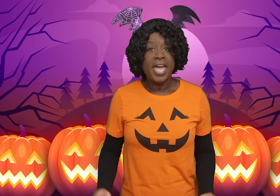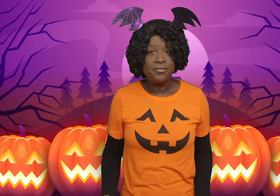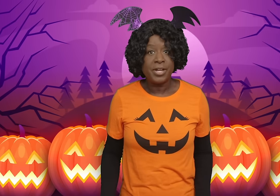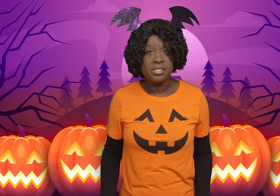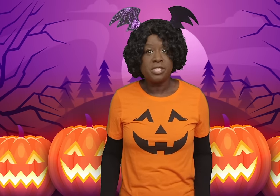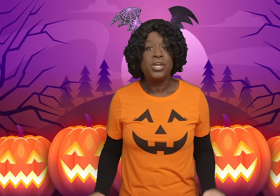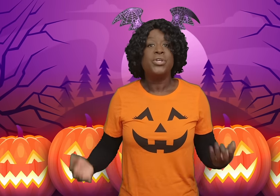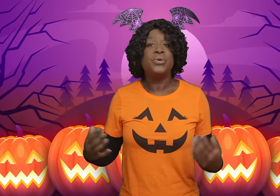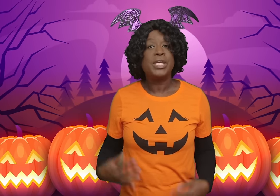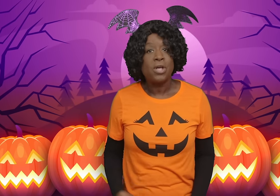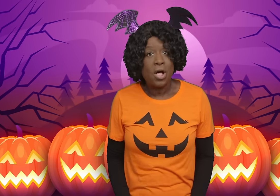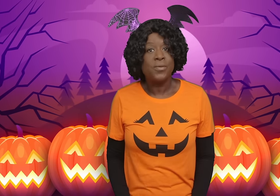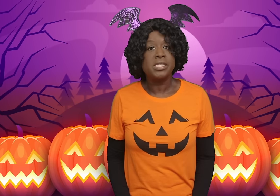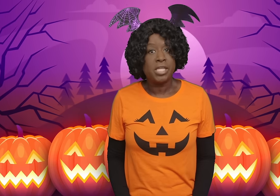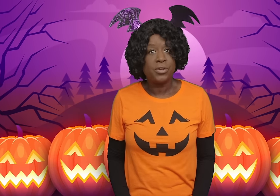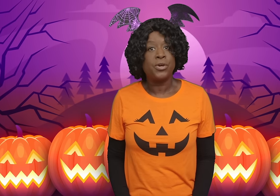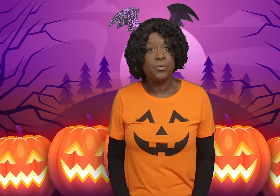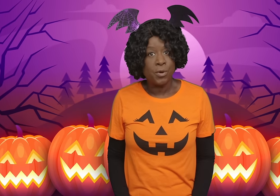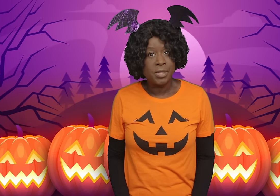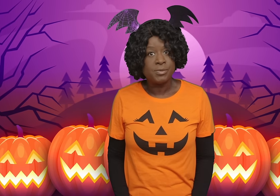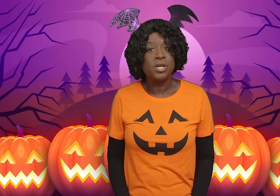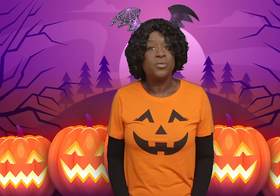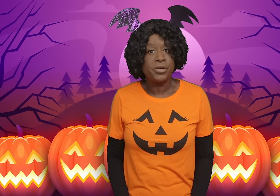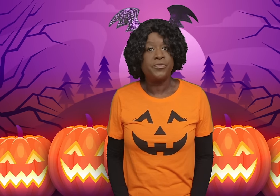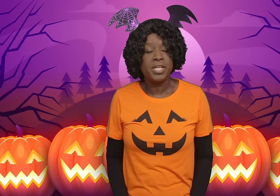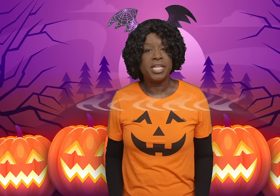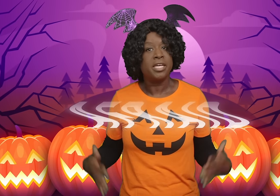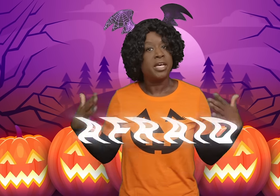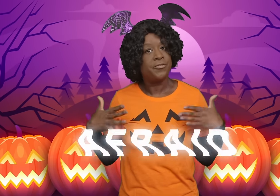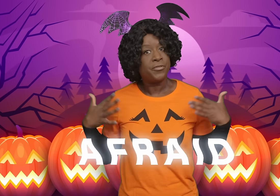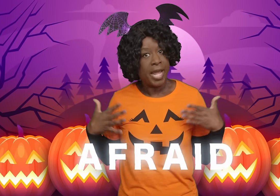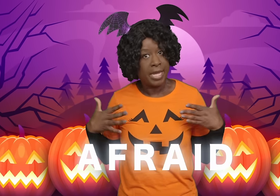Hey friends, you can always tell you're grown ups when you're feeling afraid.